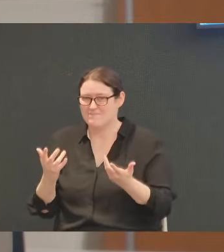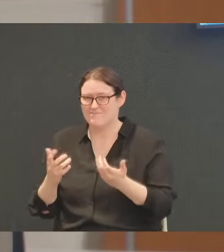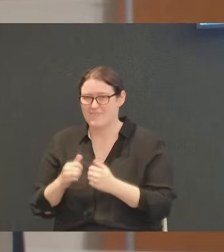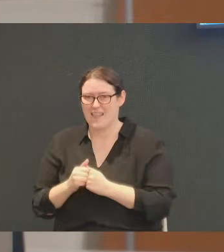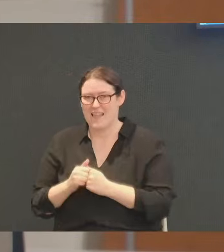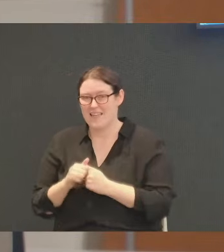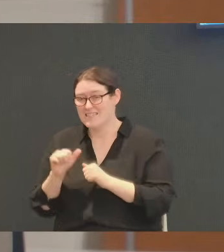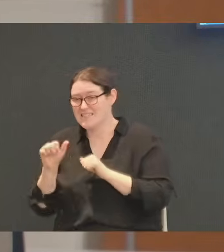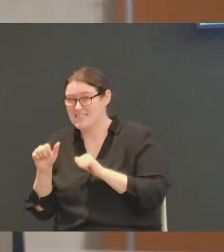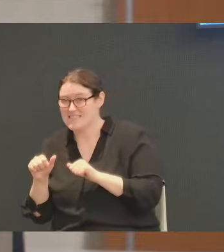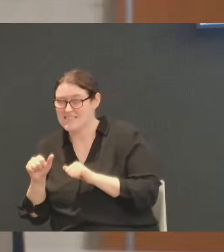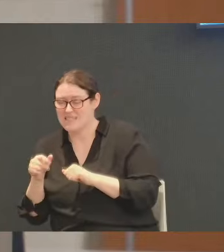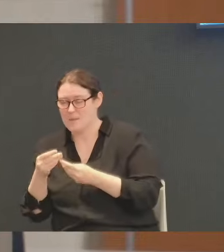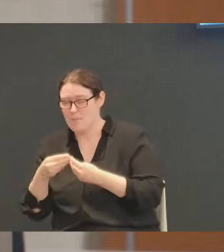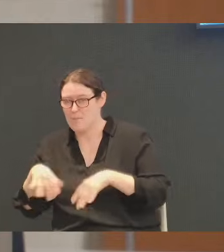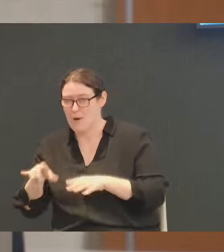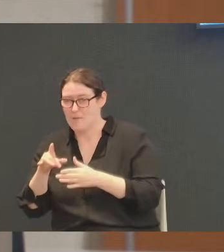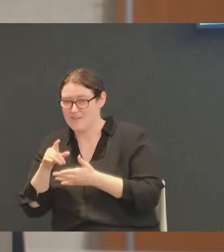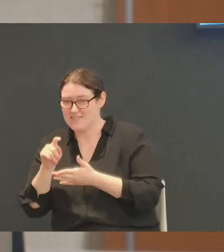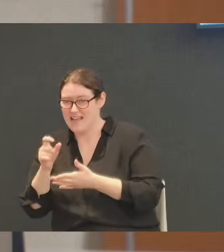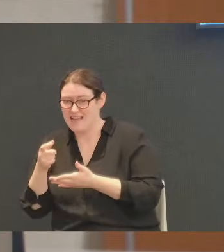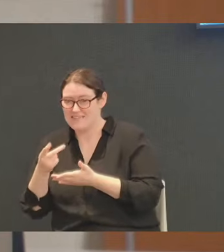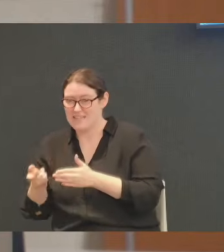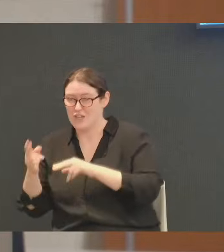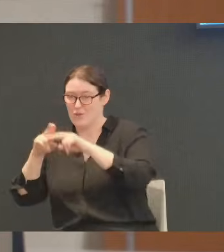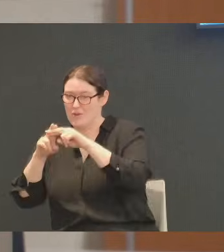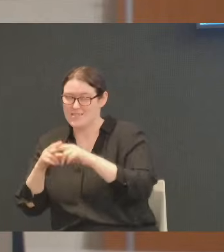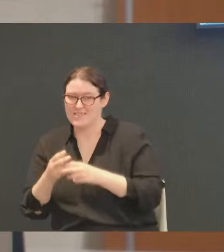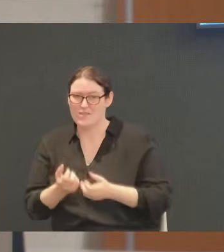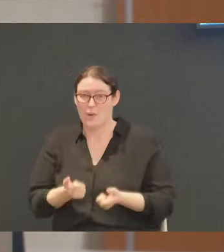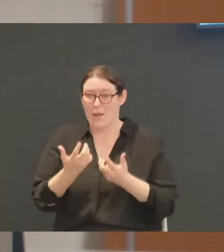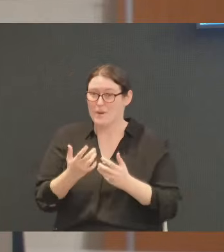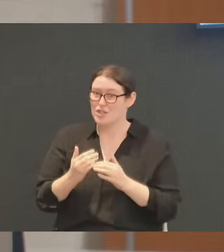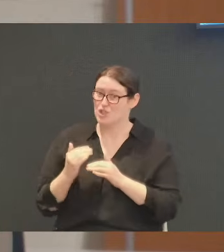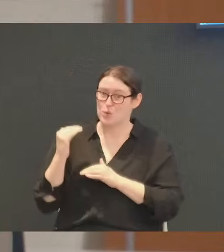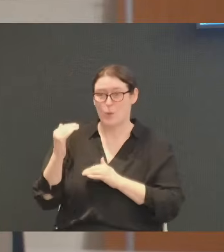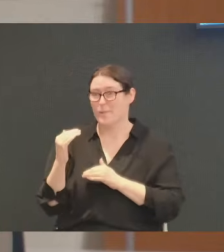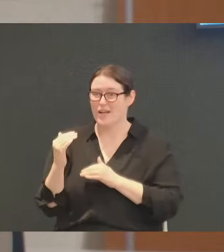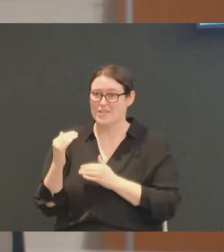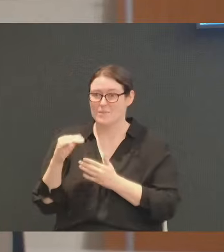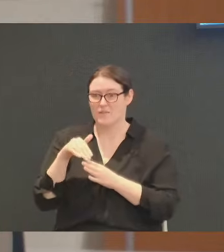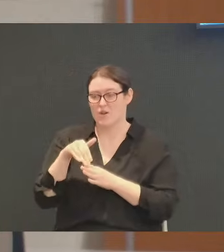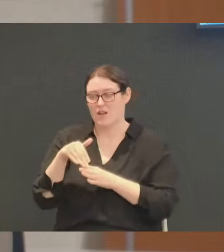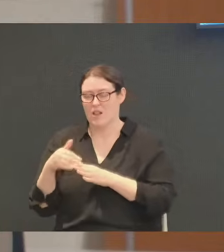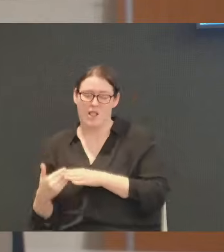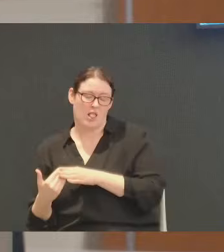this property tax increase? how much is too much before we tip the scale? And people are unwilling